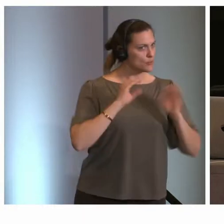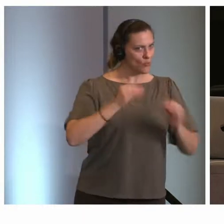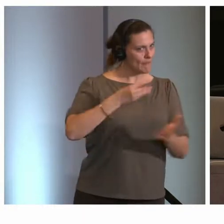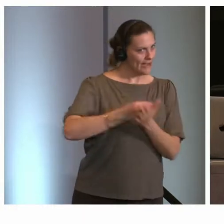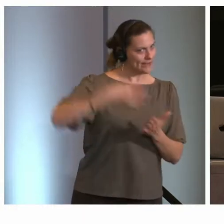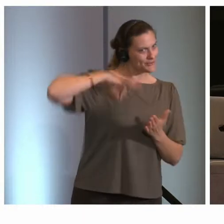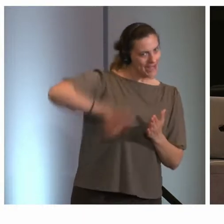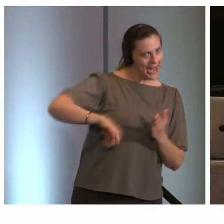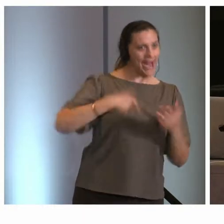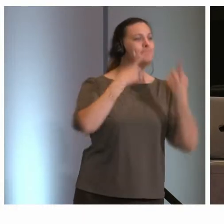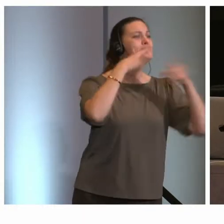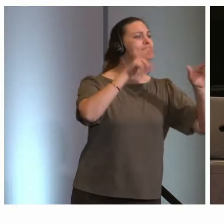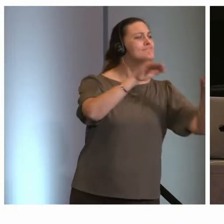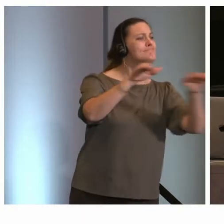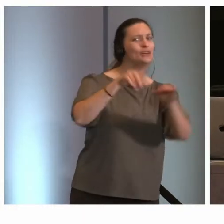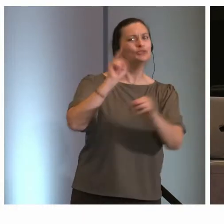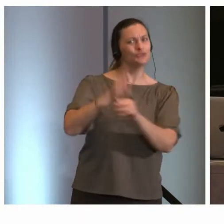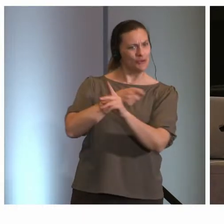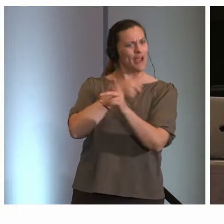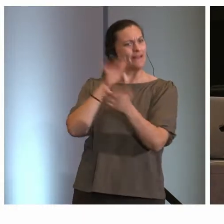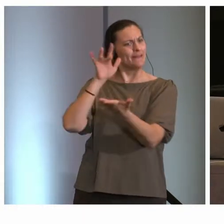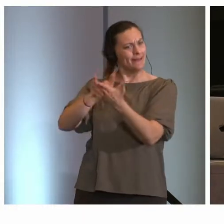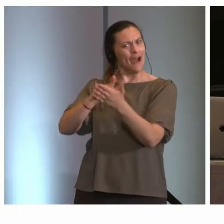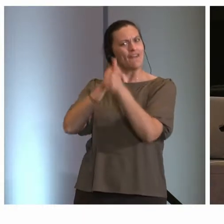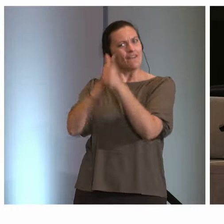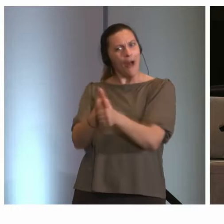have no -- you know, financial gain from